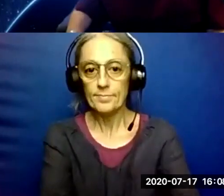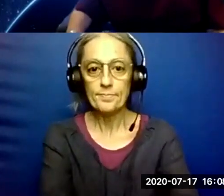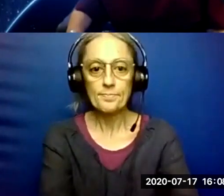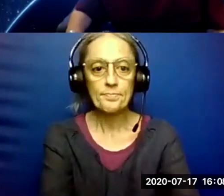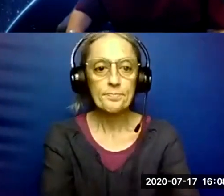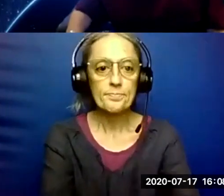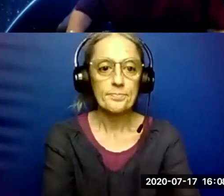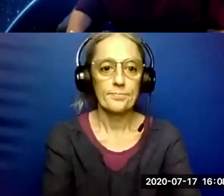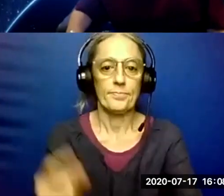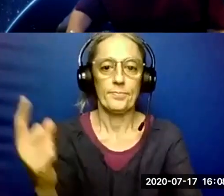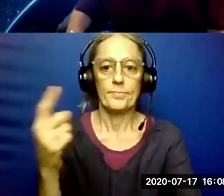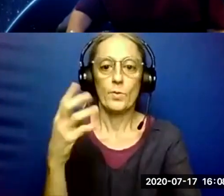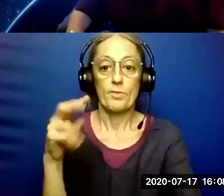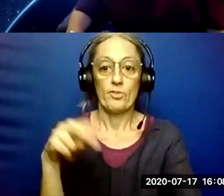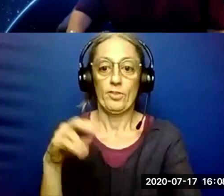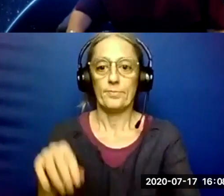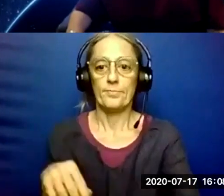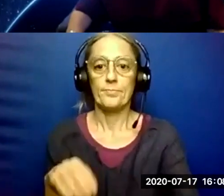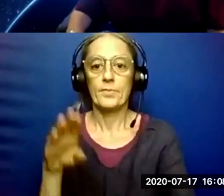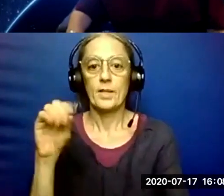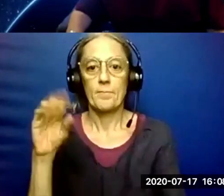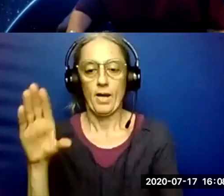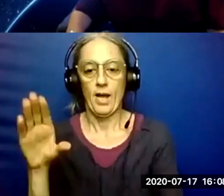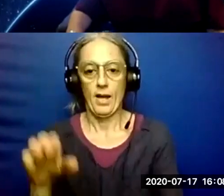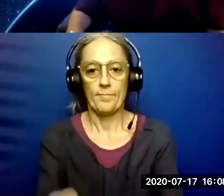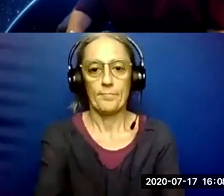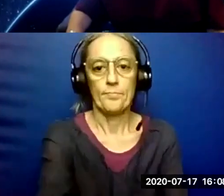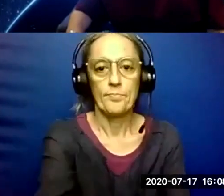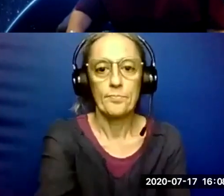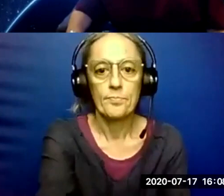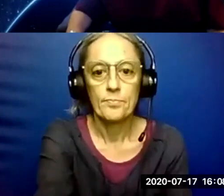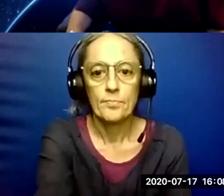Laws like the ADA and the movements